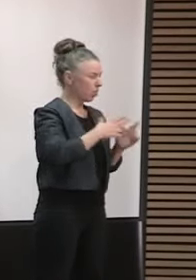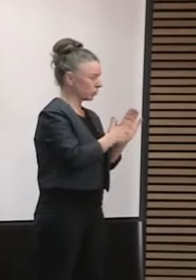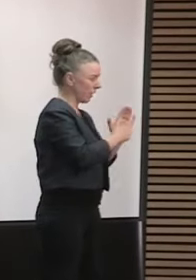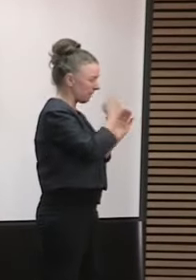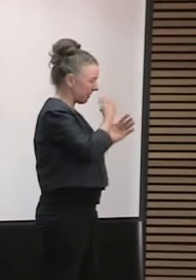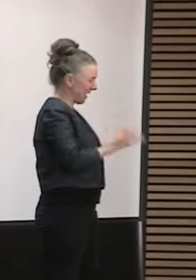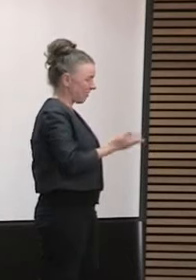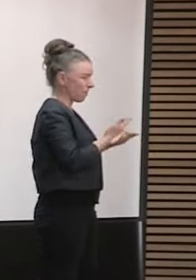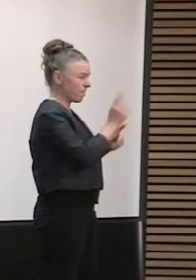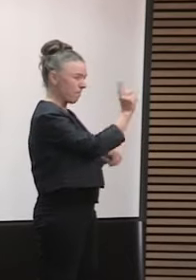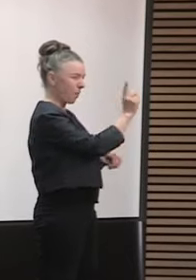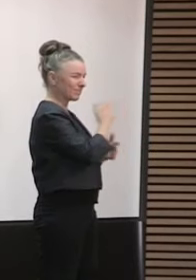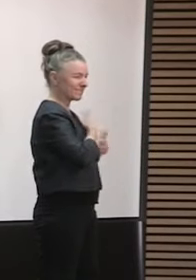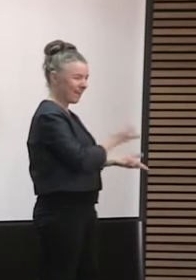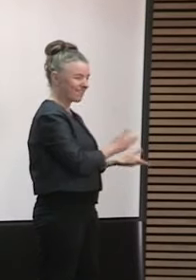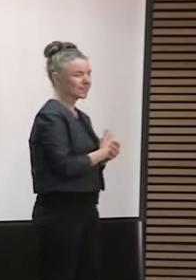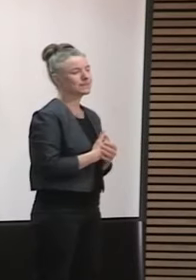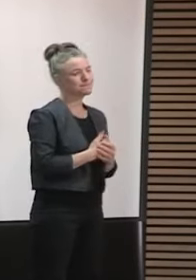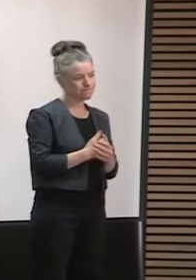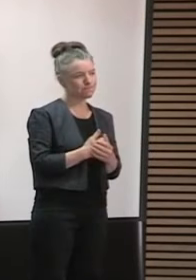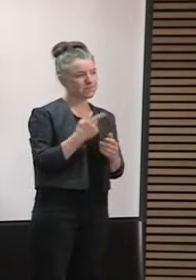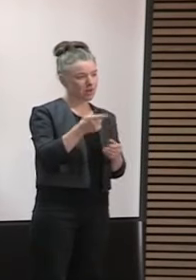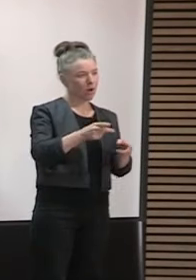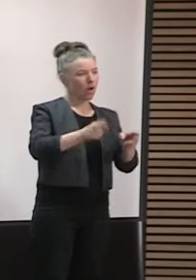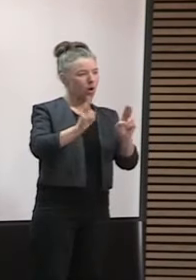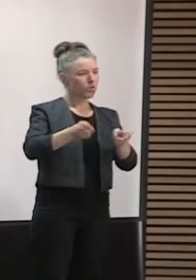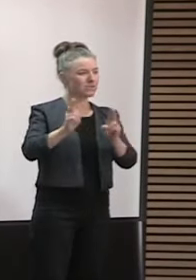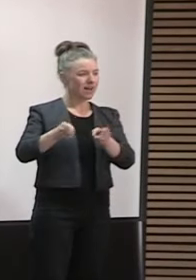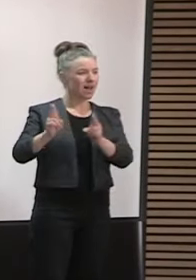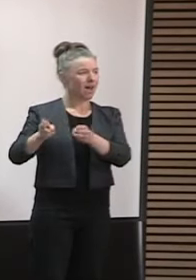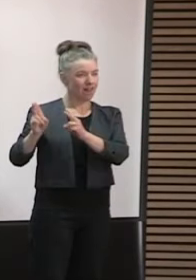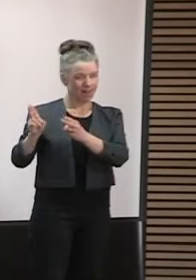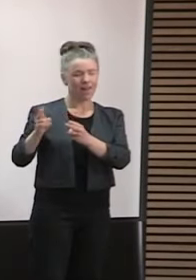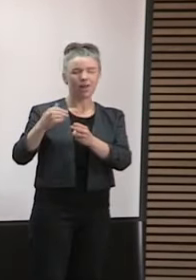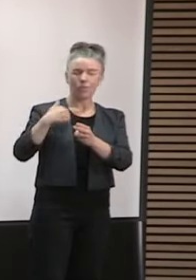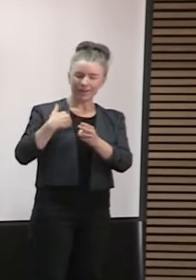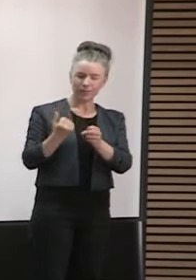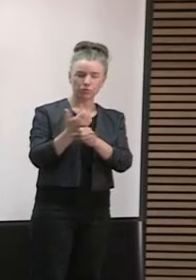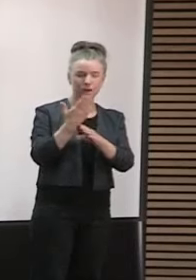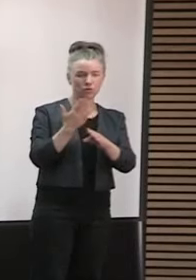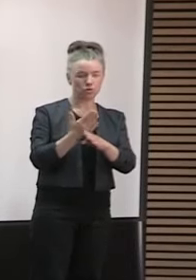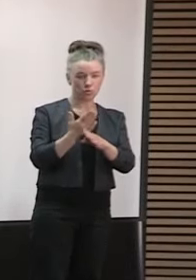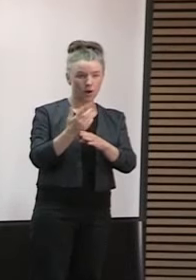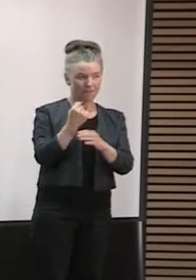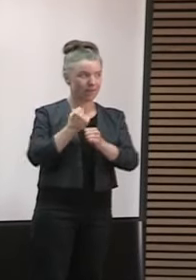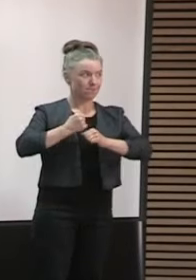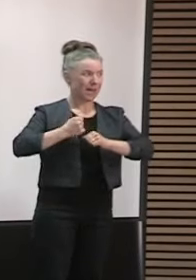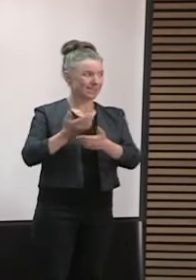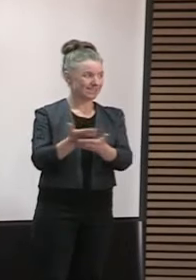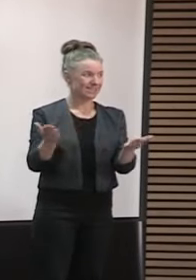in the week. I'm confident the message was getting to those offering the testing and that was guiding the offer of tests in general practice and also